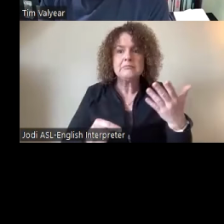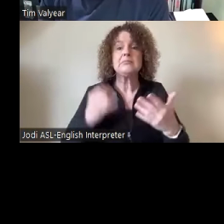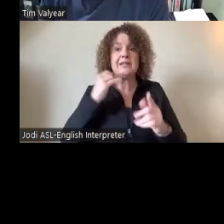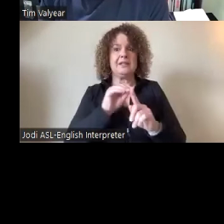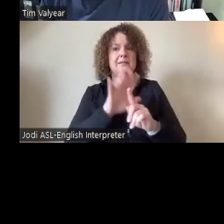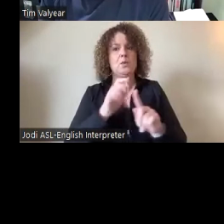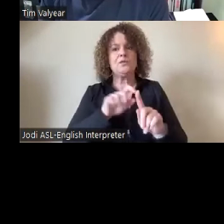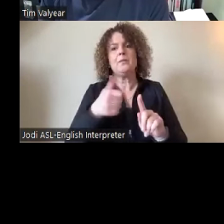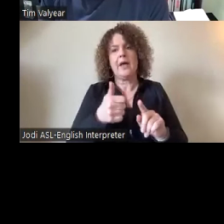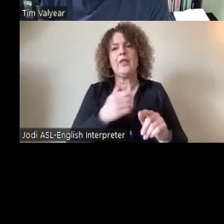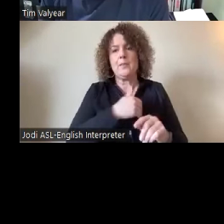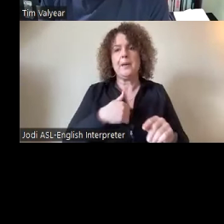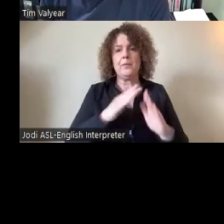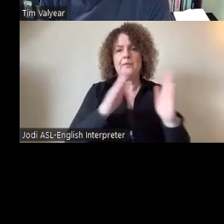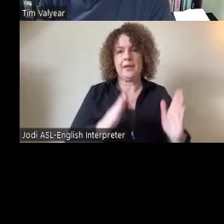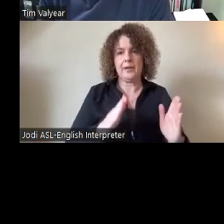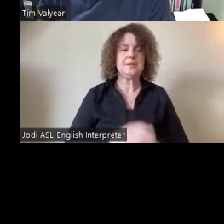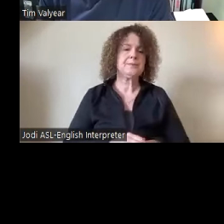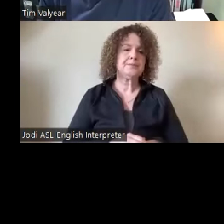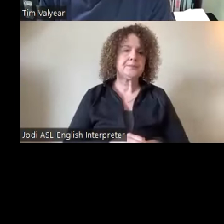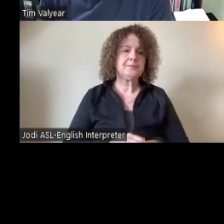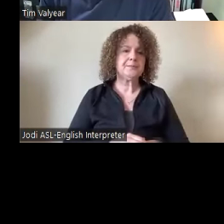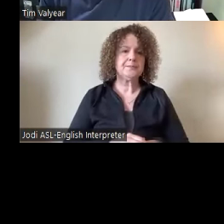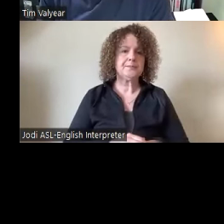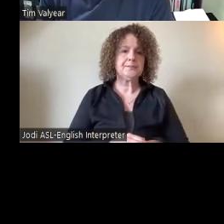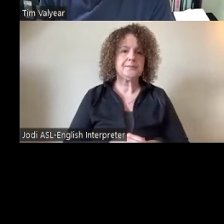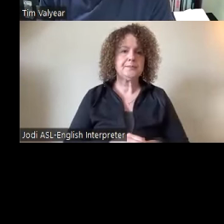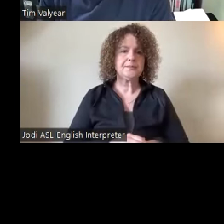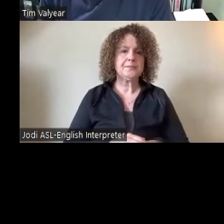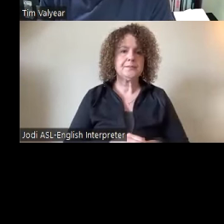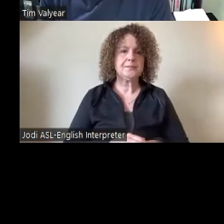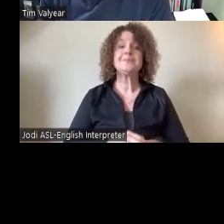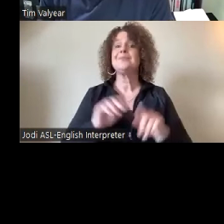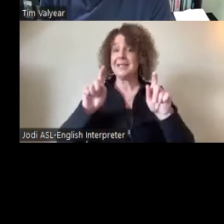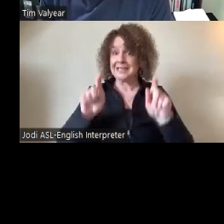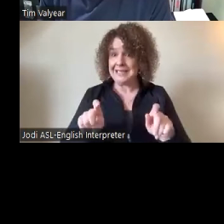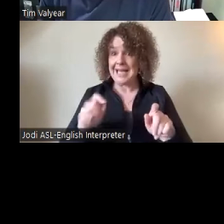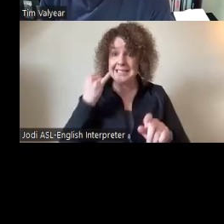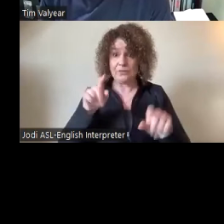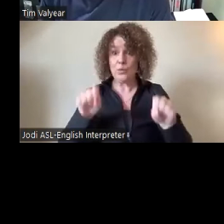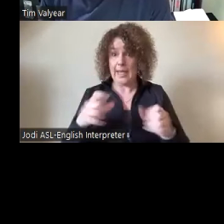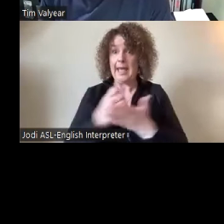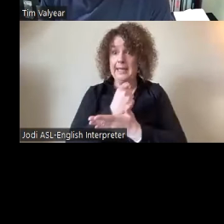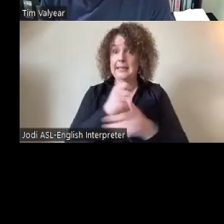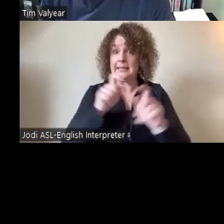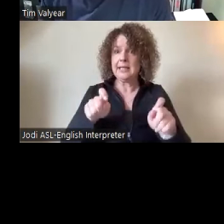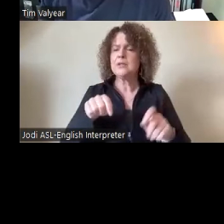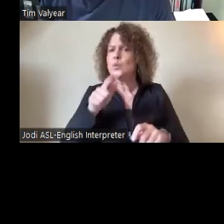symptoms and take all necessary recautions. If you have been exposed from another household member. Next